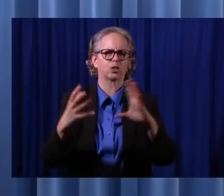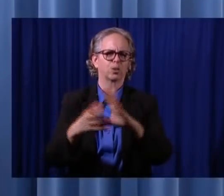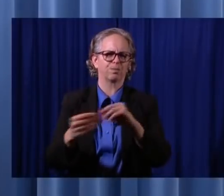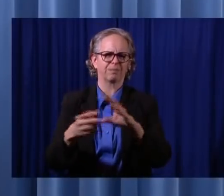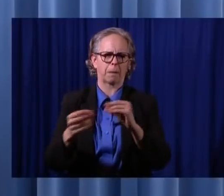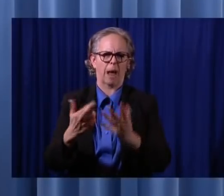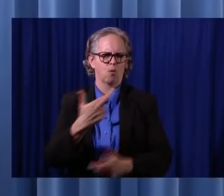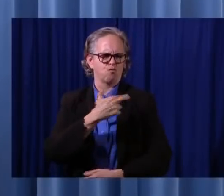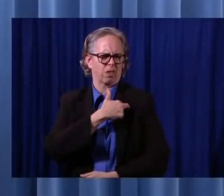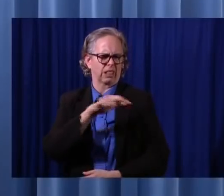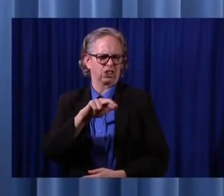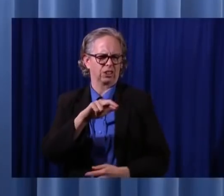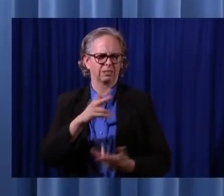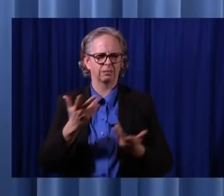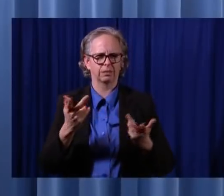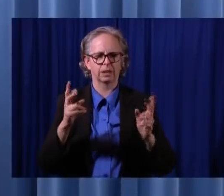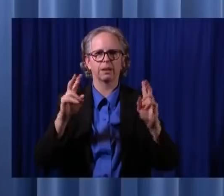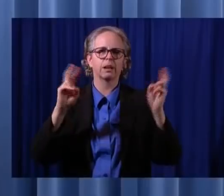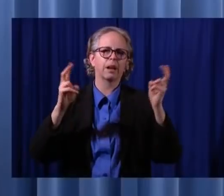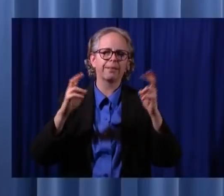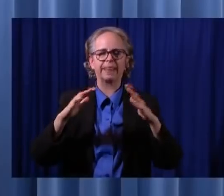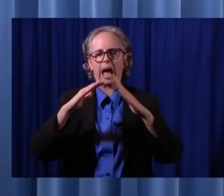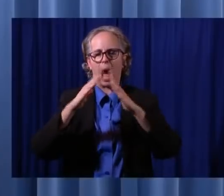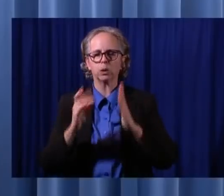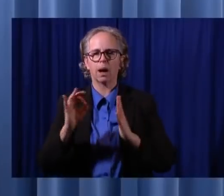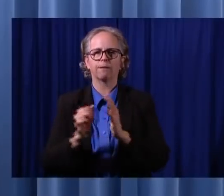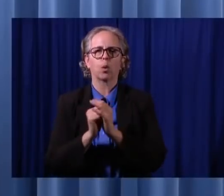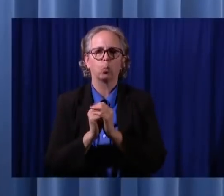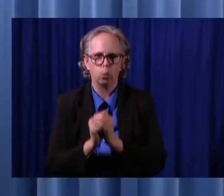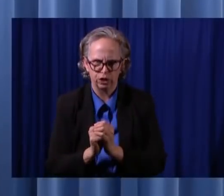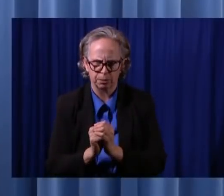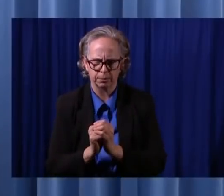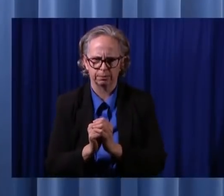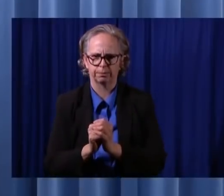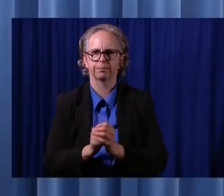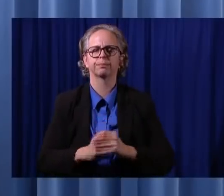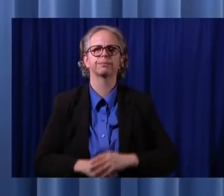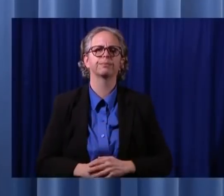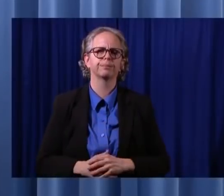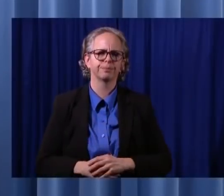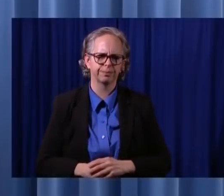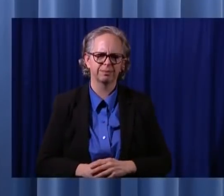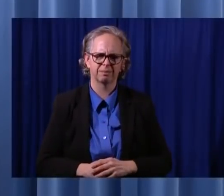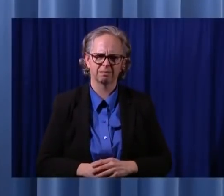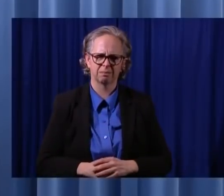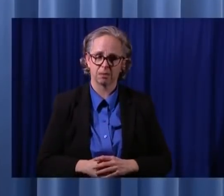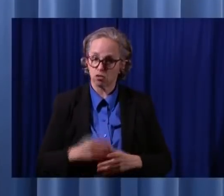BORROWING BALANCE IN THE FINAL PAYMENT WAS MADE IN 2016 .